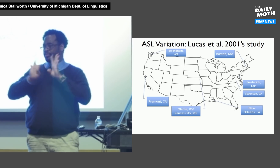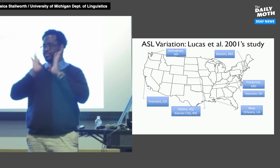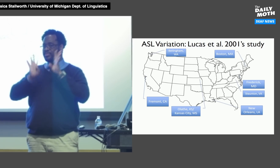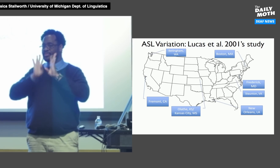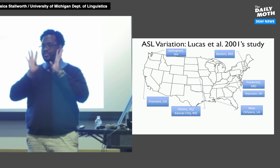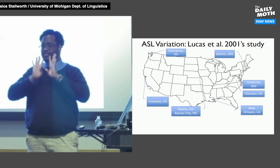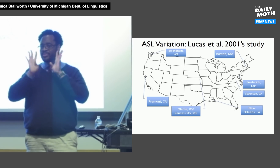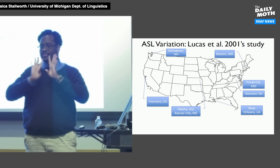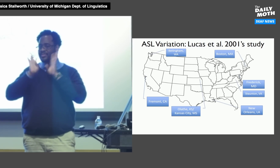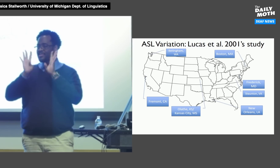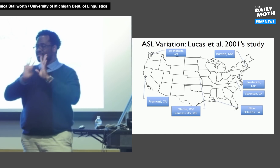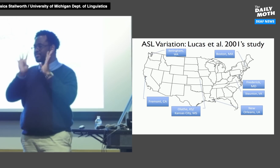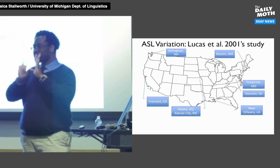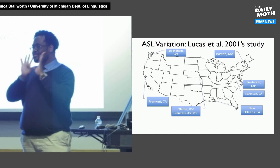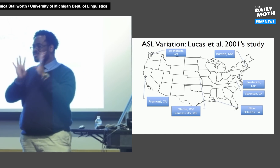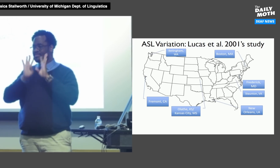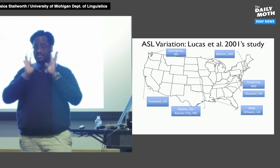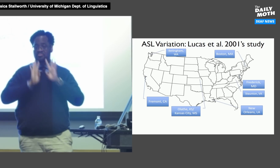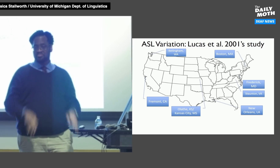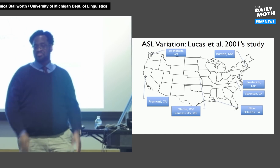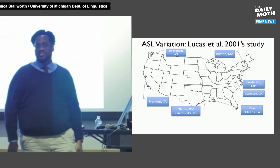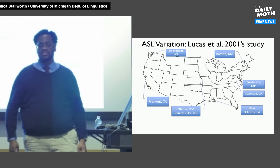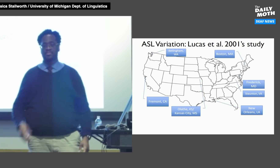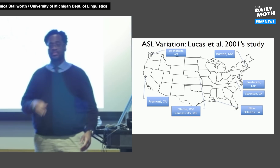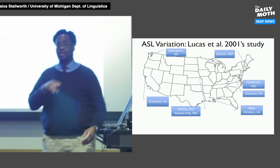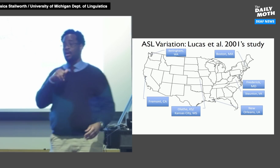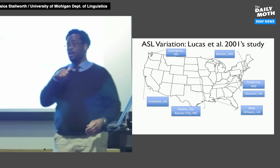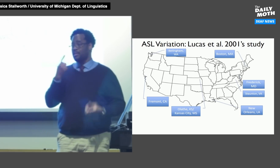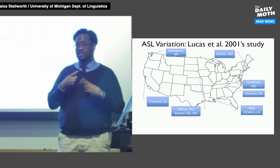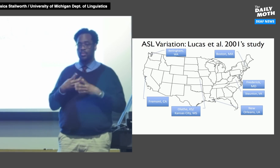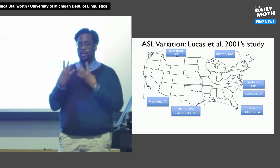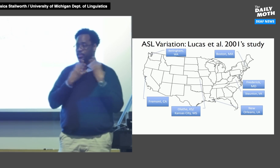(Shows sign). Another sign is this.